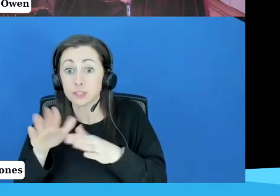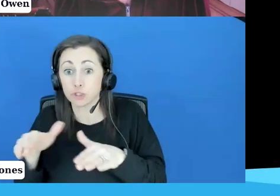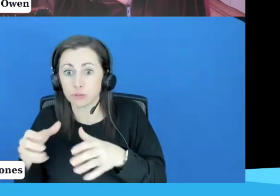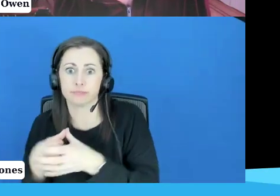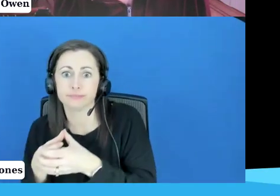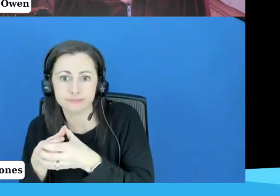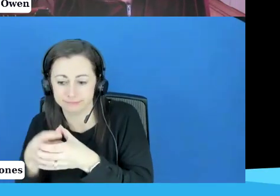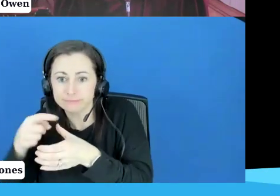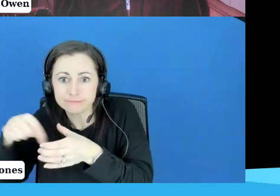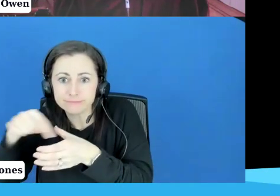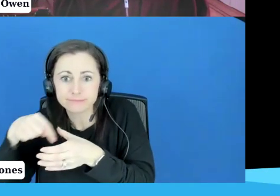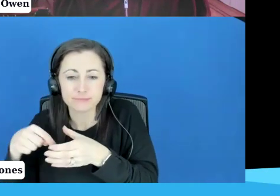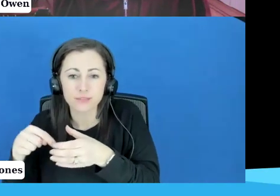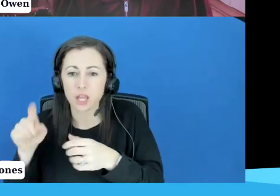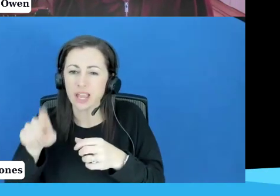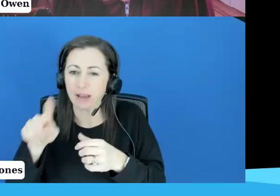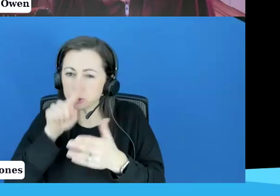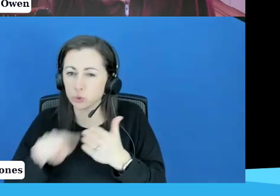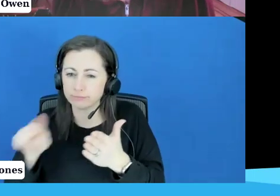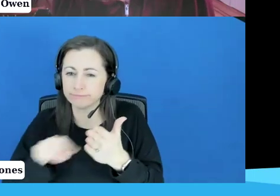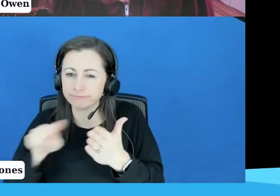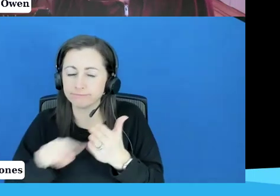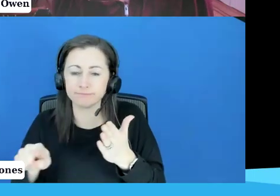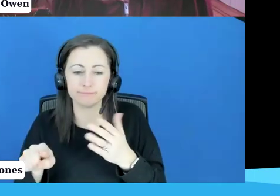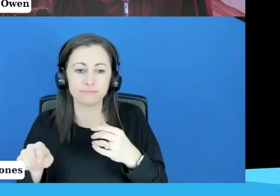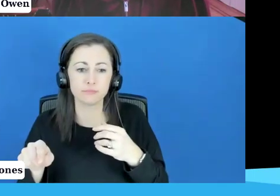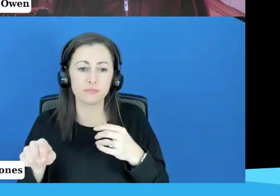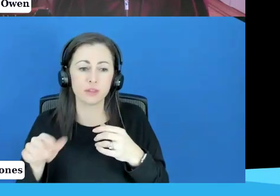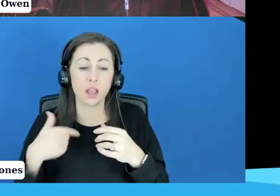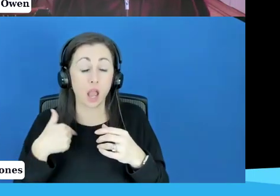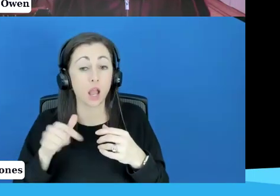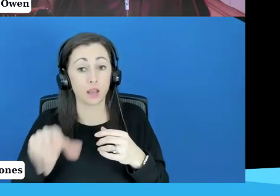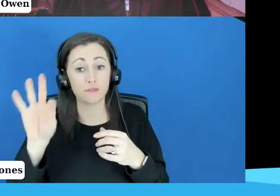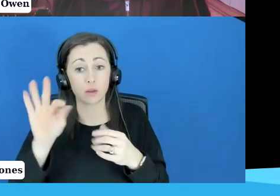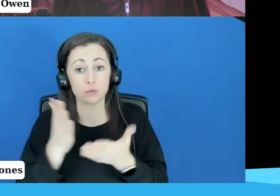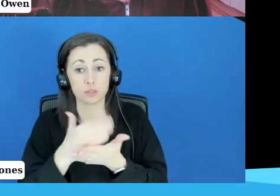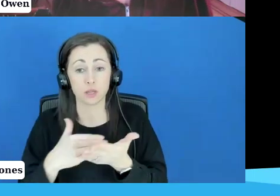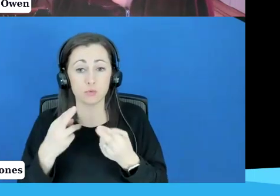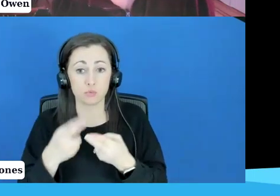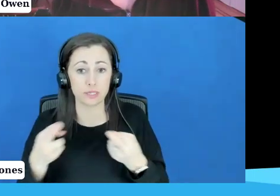You kind of have to dig. I did find some resources on the Reeve Foundation,